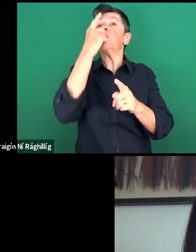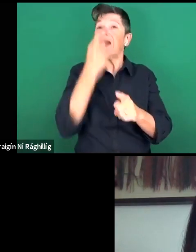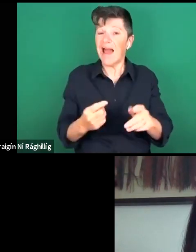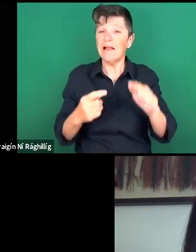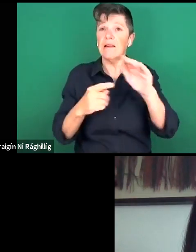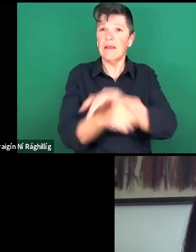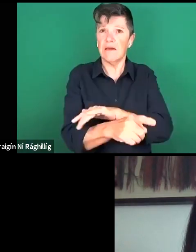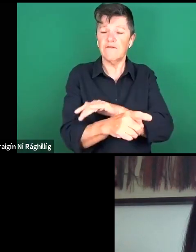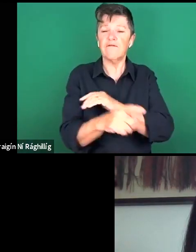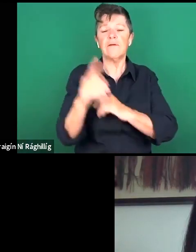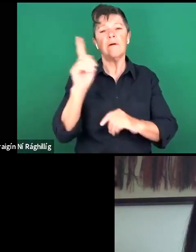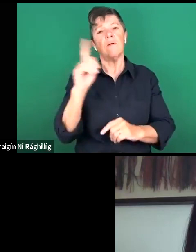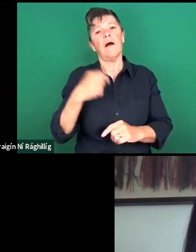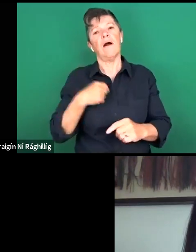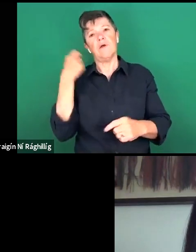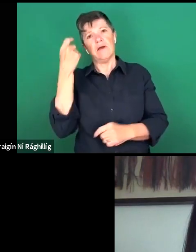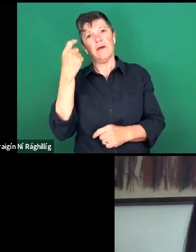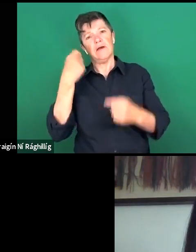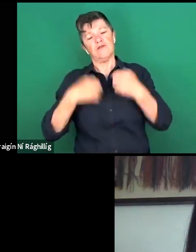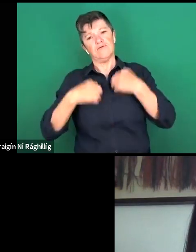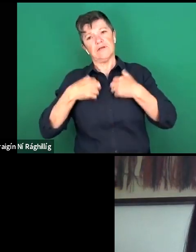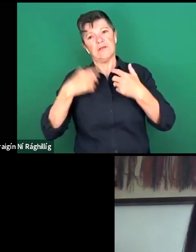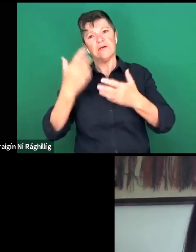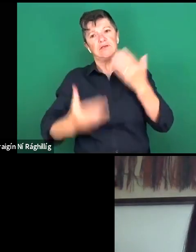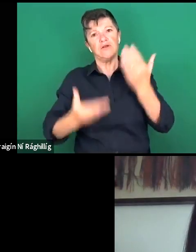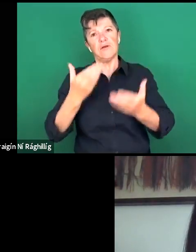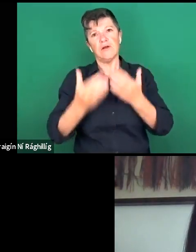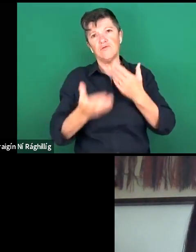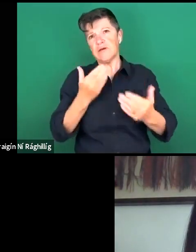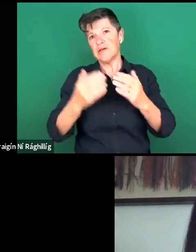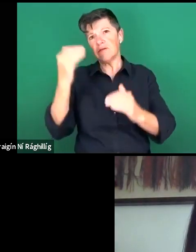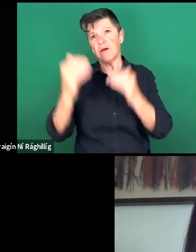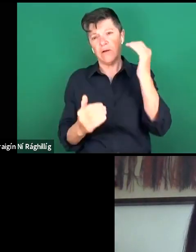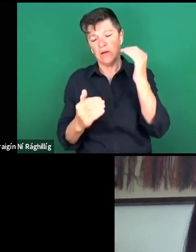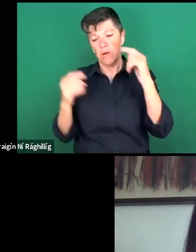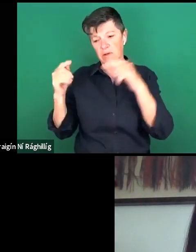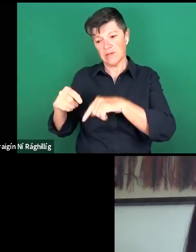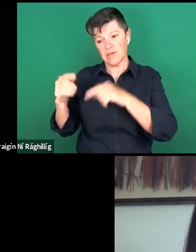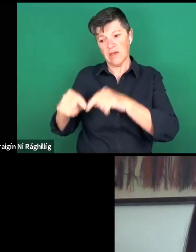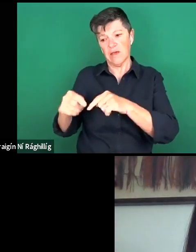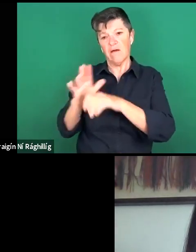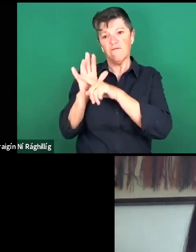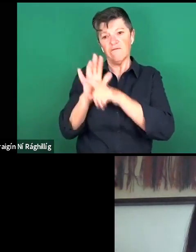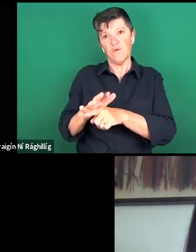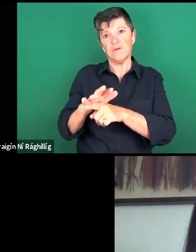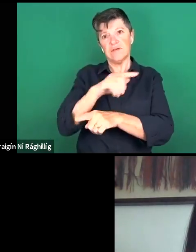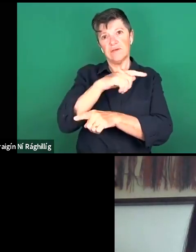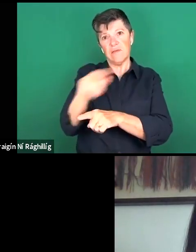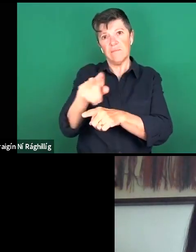Yes. So we have so many ques tyangs I'm going to try and